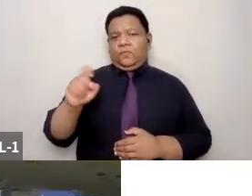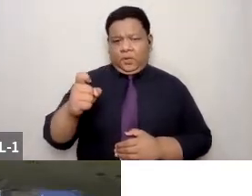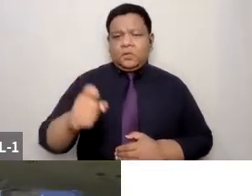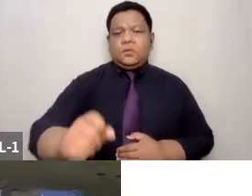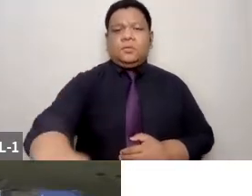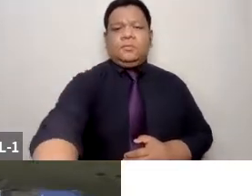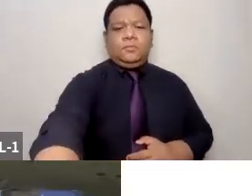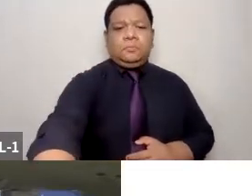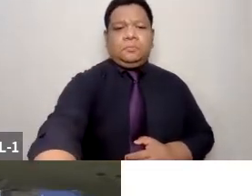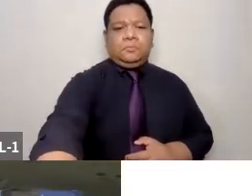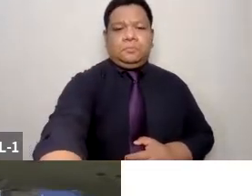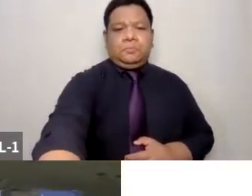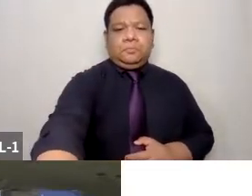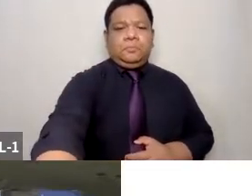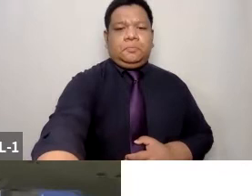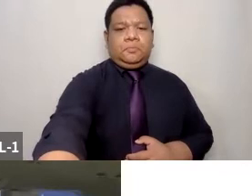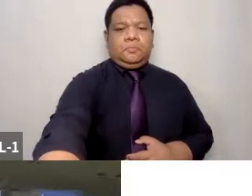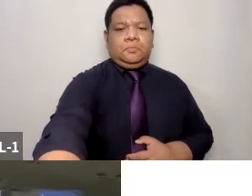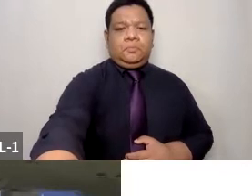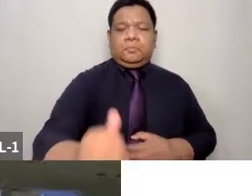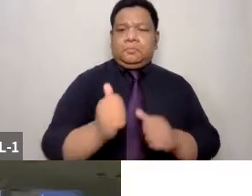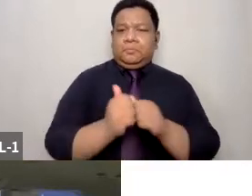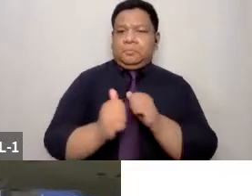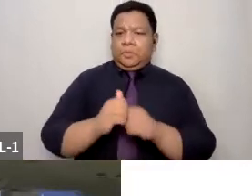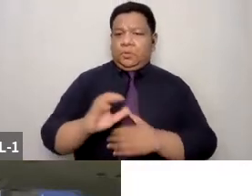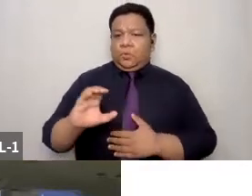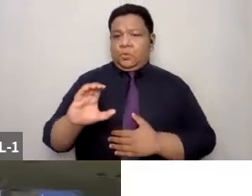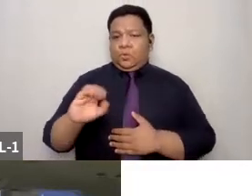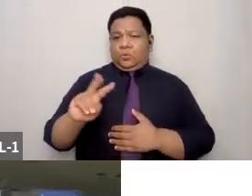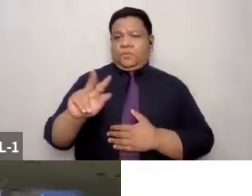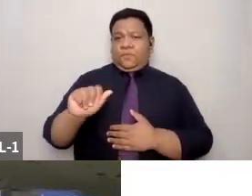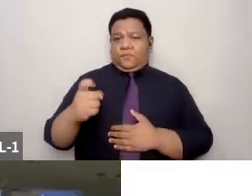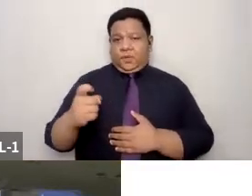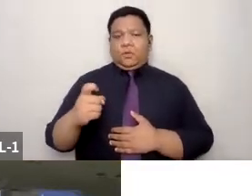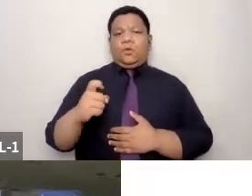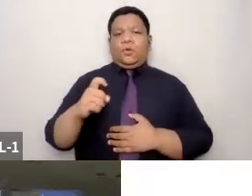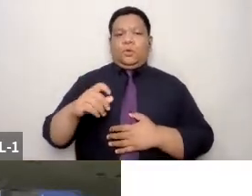This is the first pillar that I showed you on Act A, so vaccines.